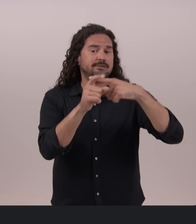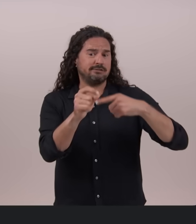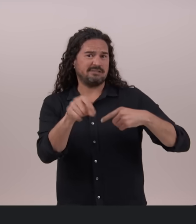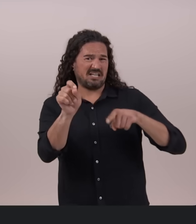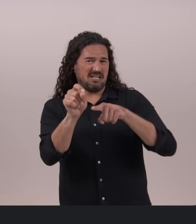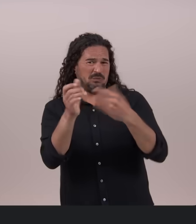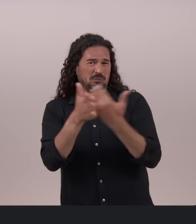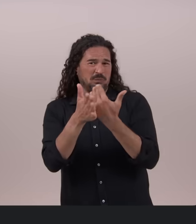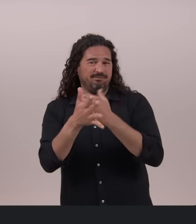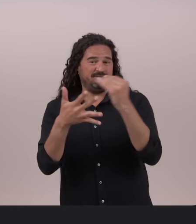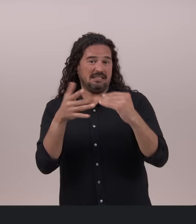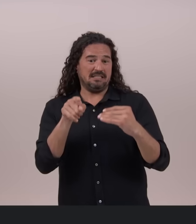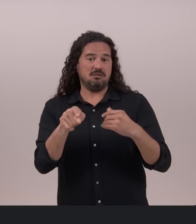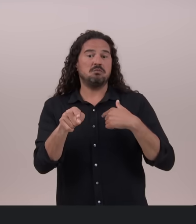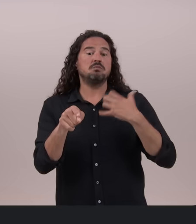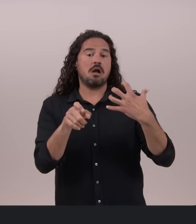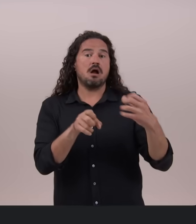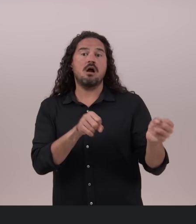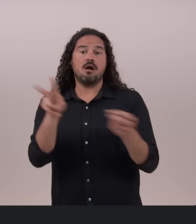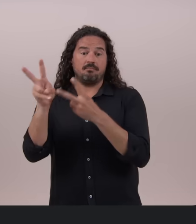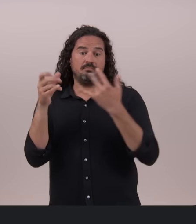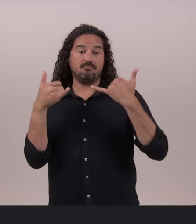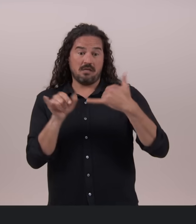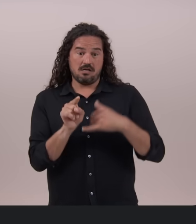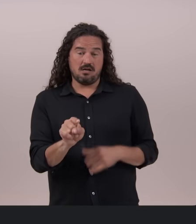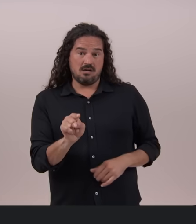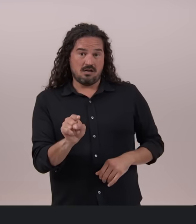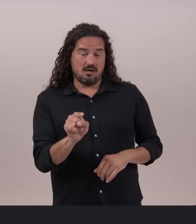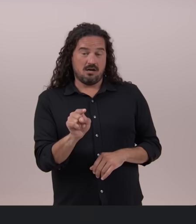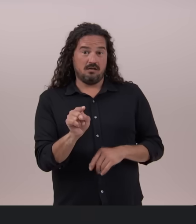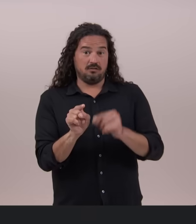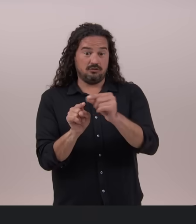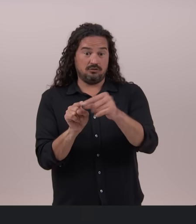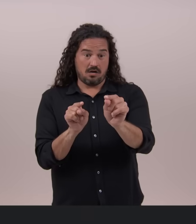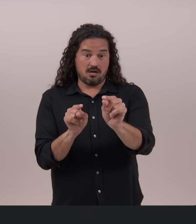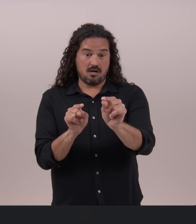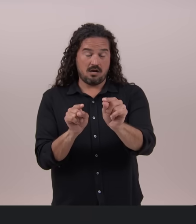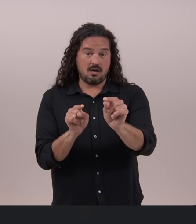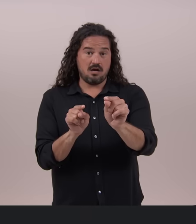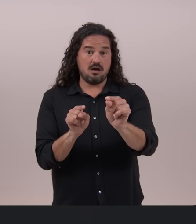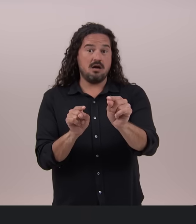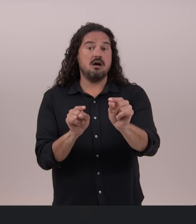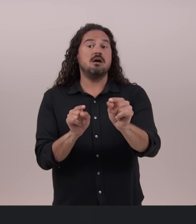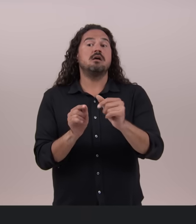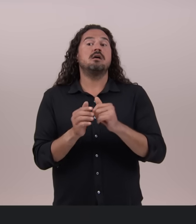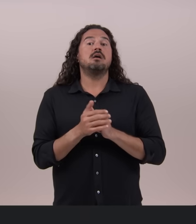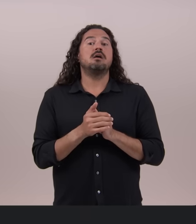want to upload to Play, I'm ready to upload a new version